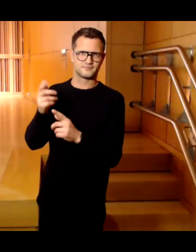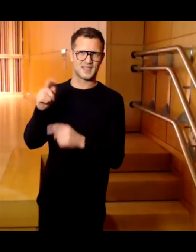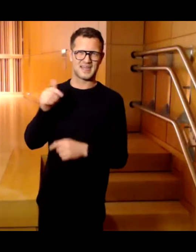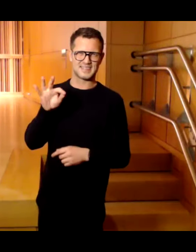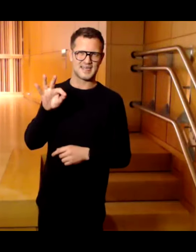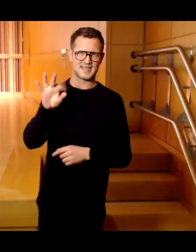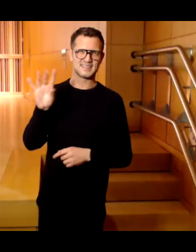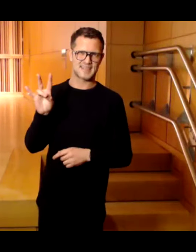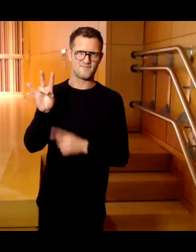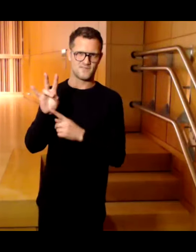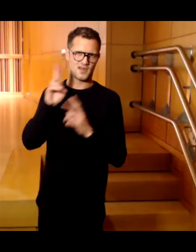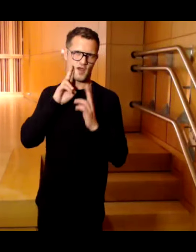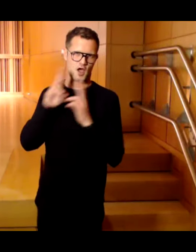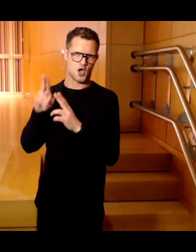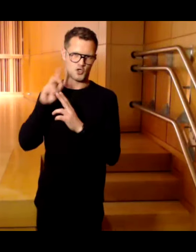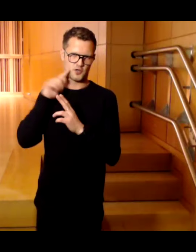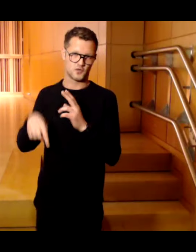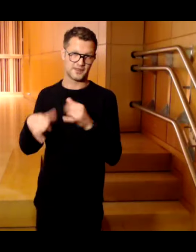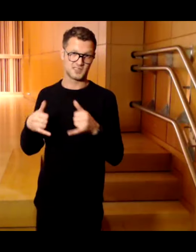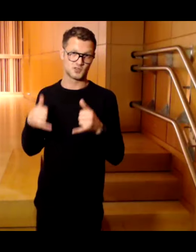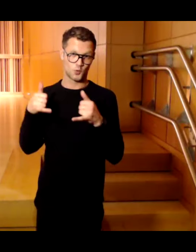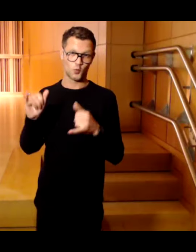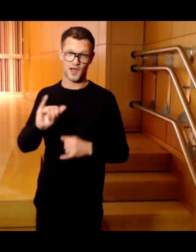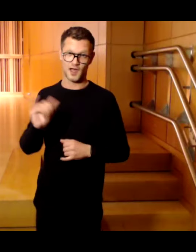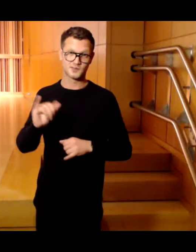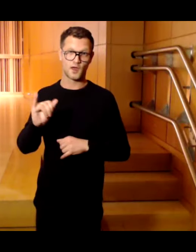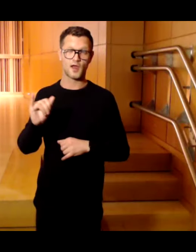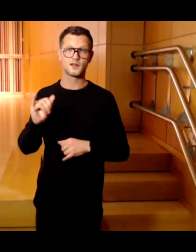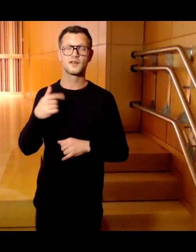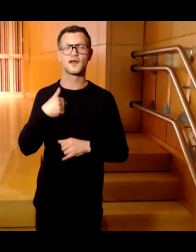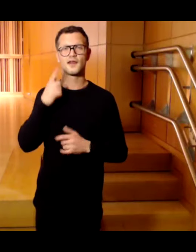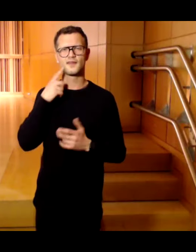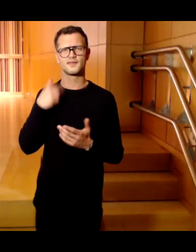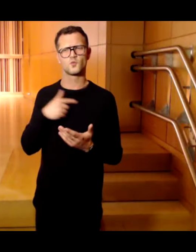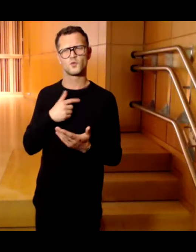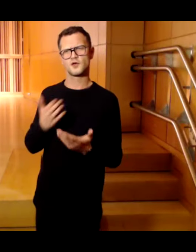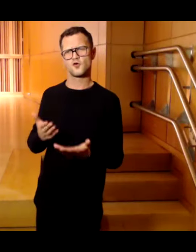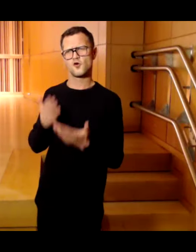And on whose behalf, I believe both Robert and I offered introductory in Comia that year.